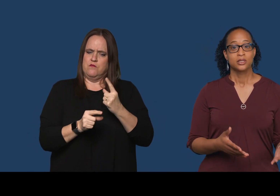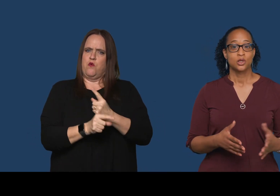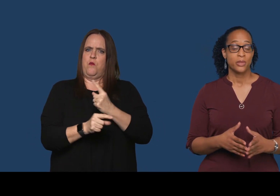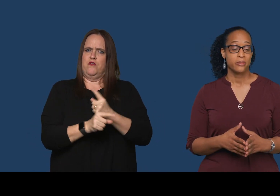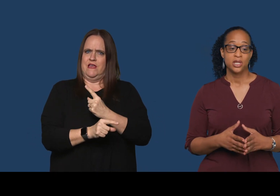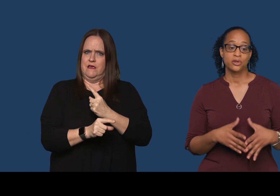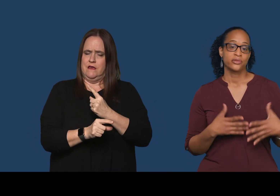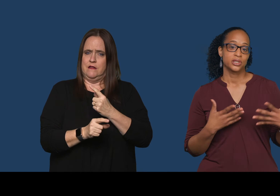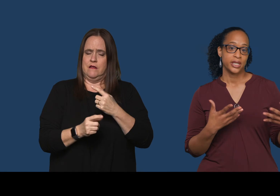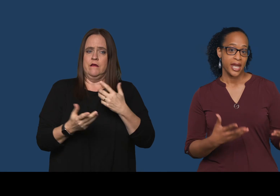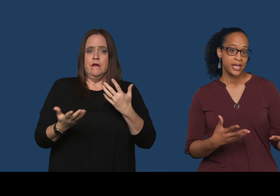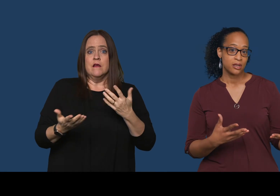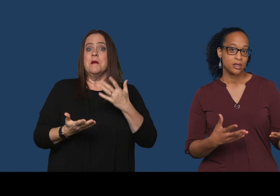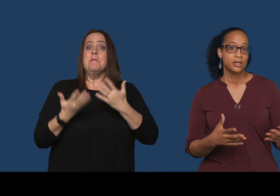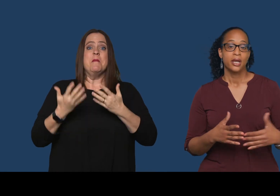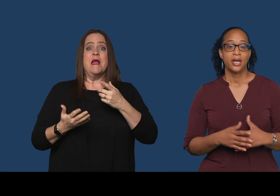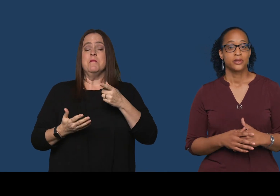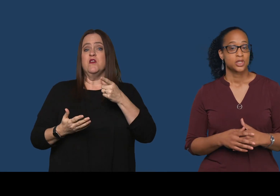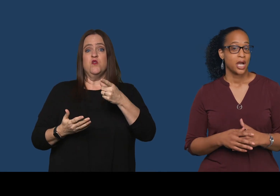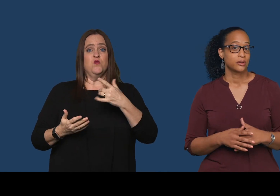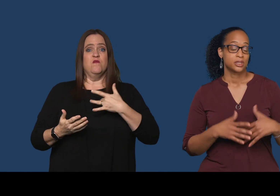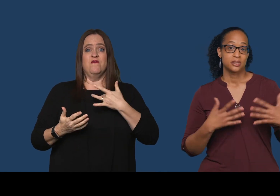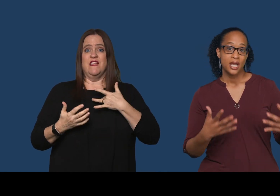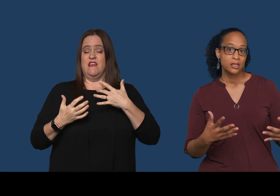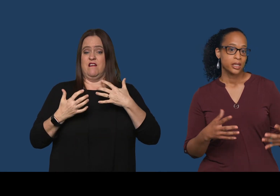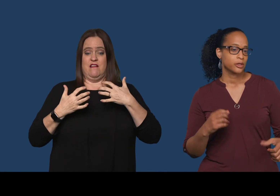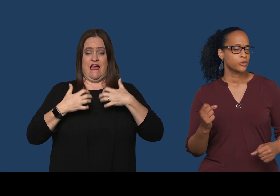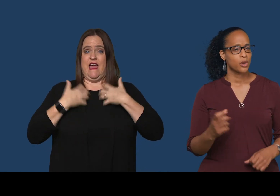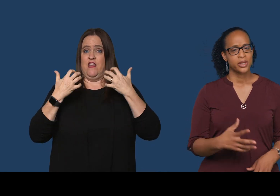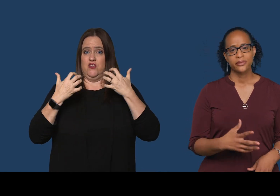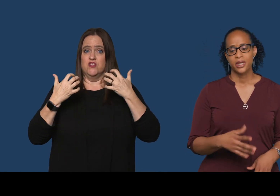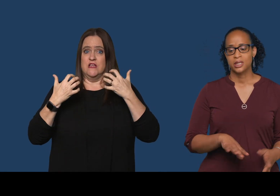So maybe you're feeling anger and the child is yelling, throwing things,